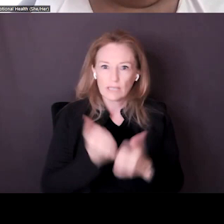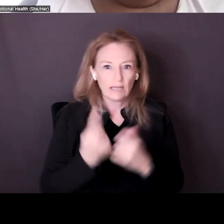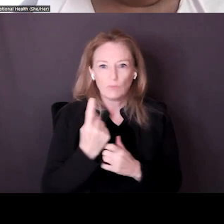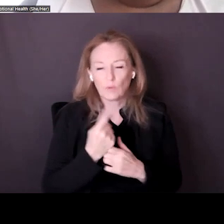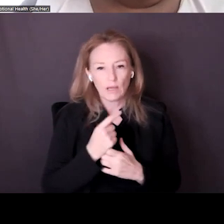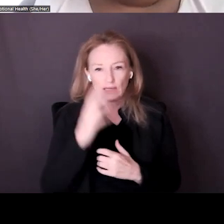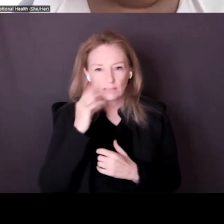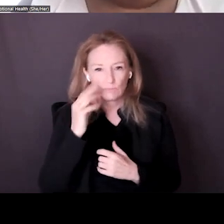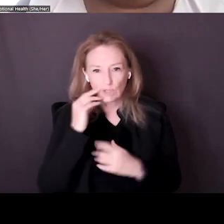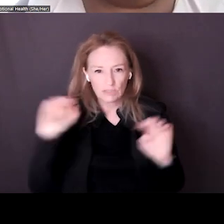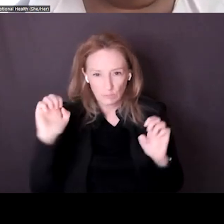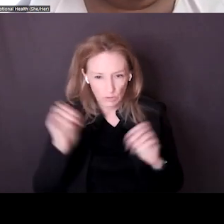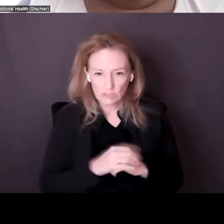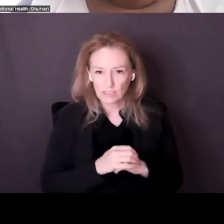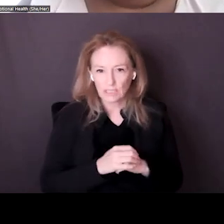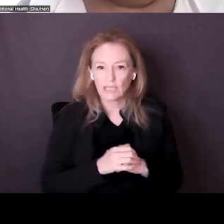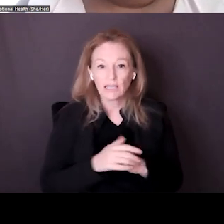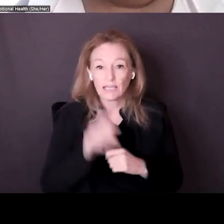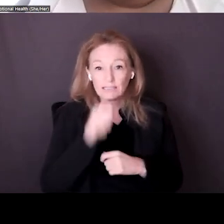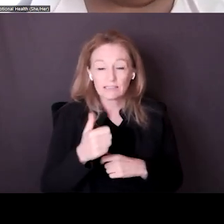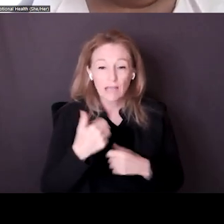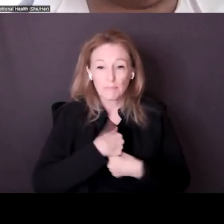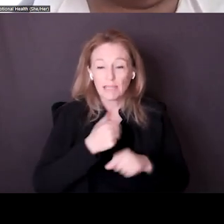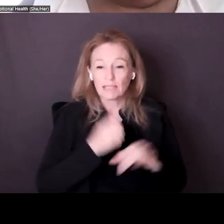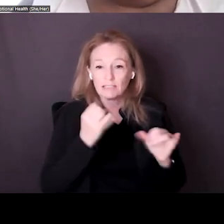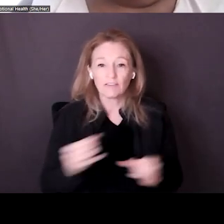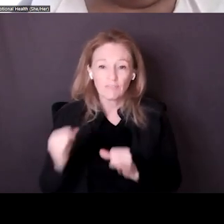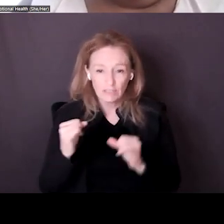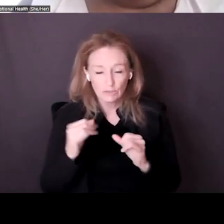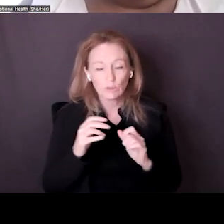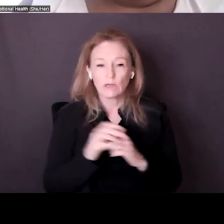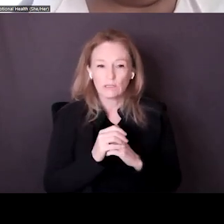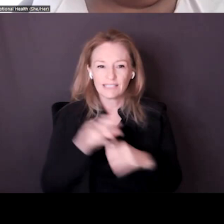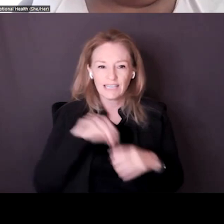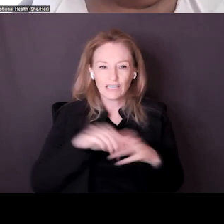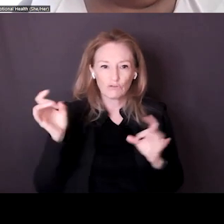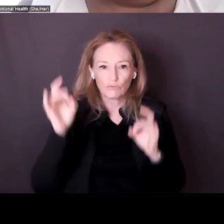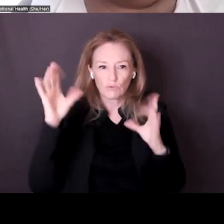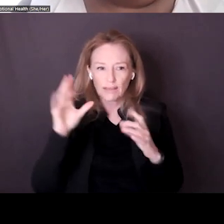IT IS NOT MAKING INDIVIDUALS FIT INTO THE SYSTEM. IT IS ADJUSTING THE SYSTEM TO BETTER MEET THE NEEDS OF THOSE